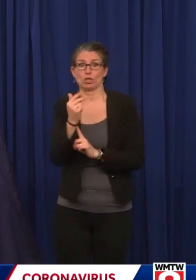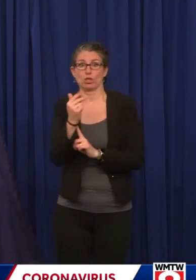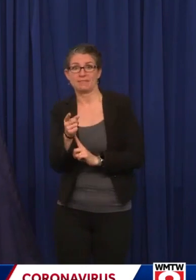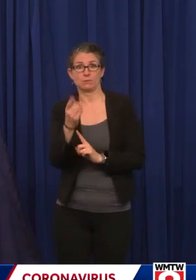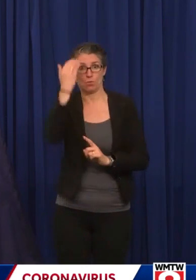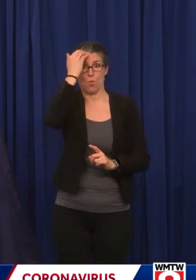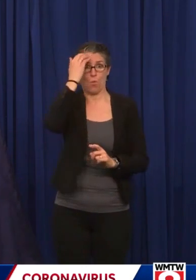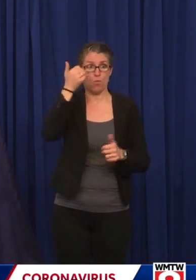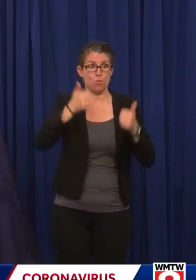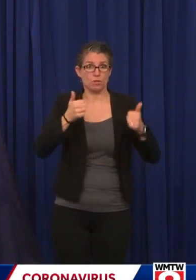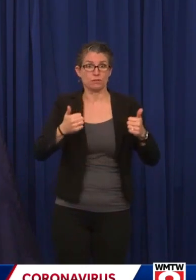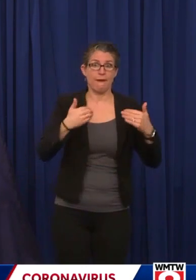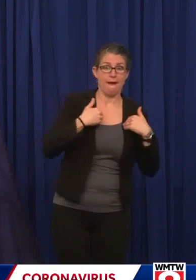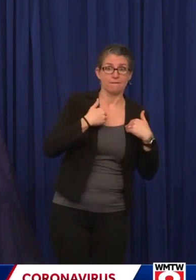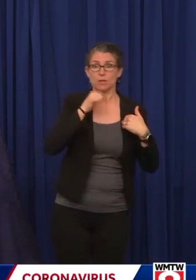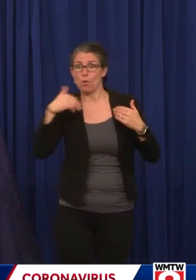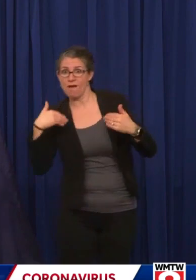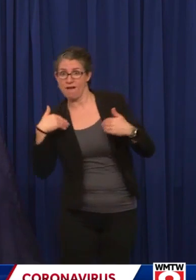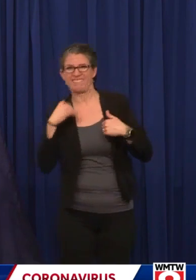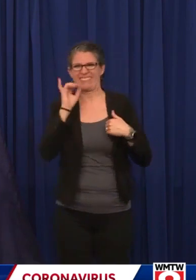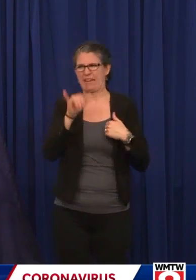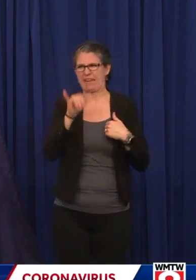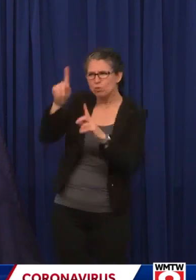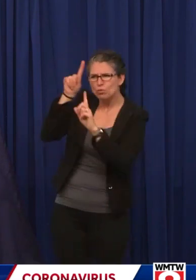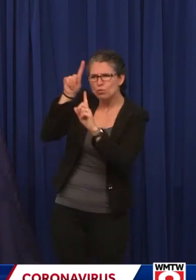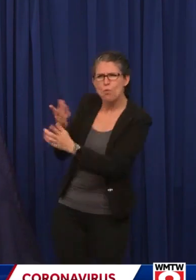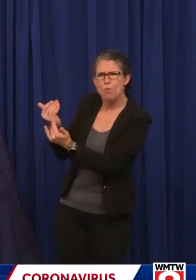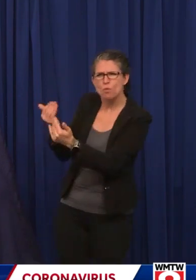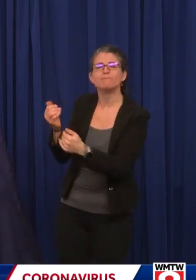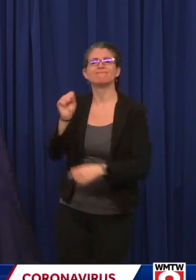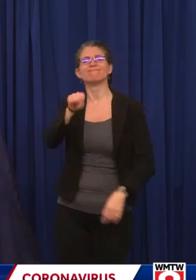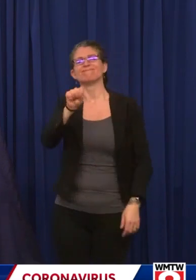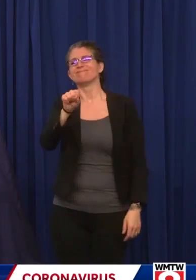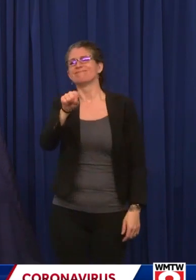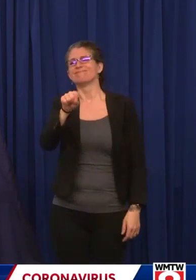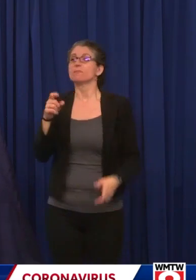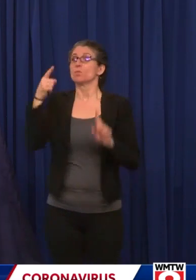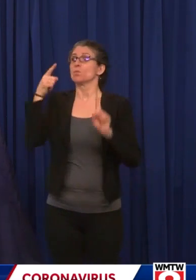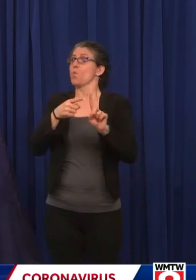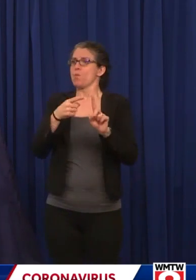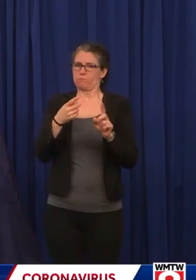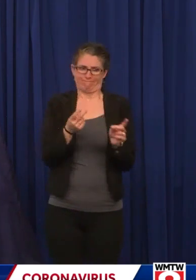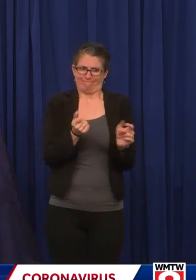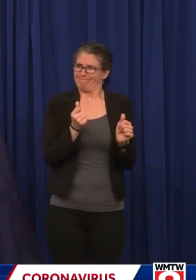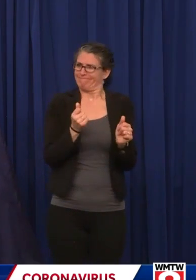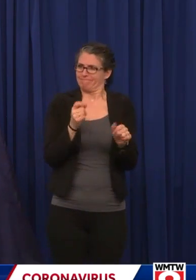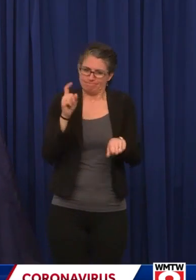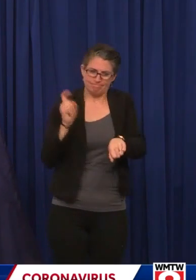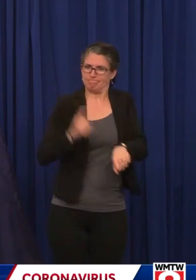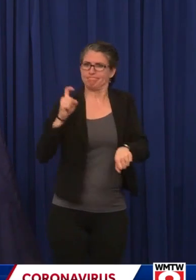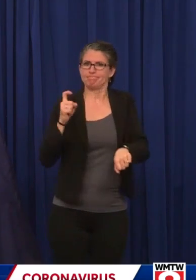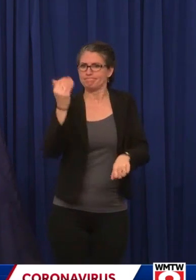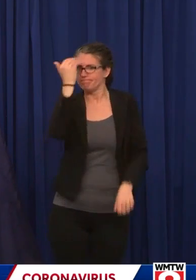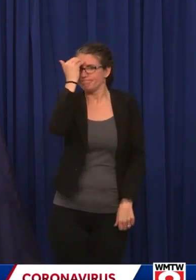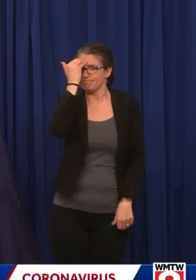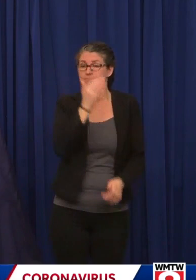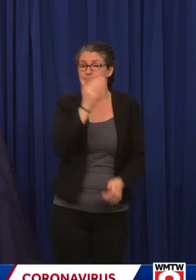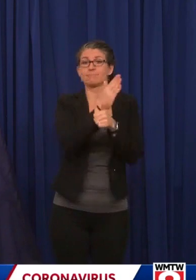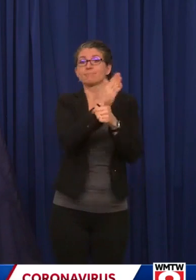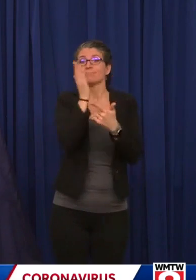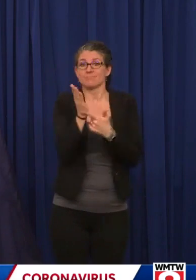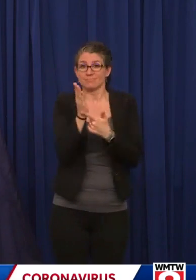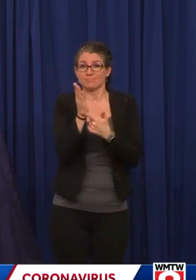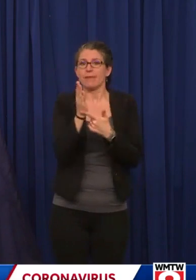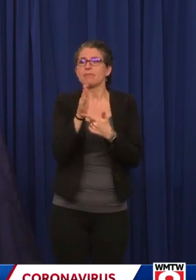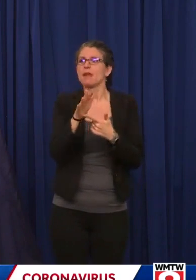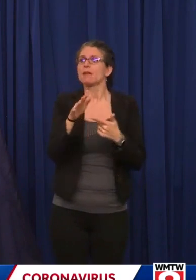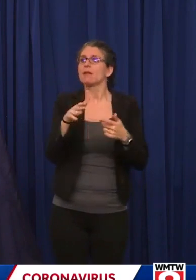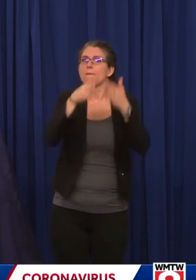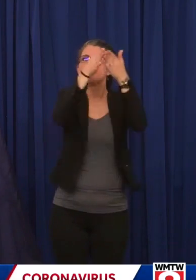THE MACHINE WILL NOT ONLY BENEFIT PATIENTS... IT WILL ALSO HELP HOSPITALS "CERTAINLY WE WANT TO GET FOLKS A QUICK ANSWER, WE